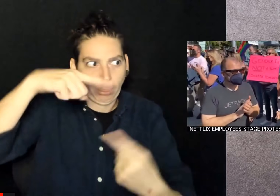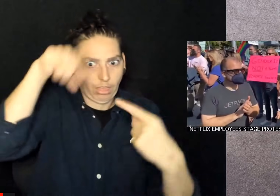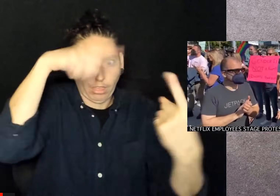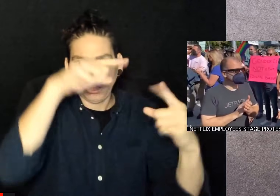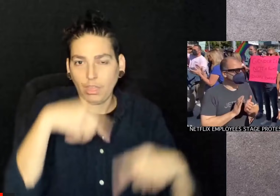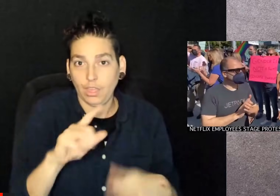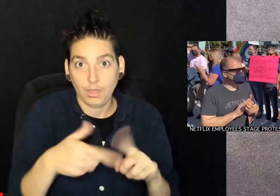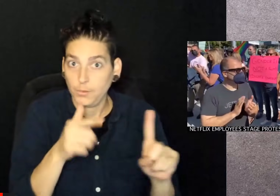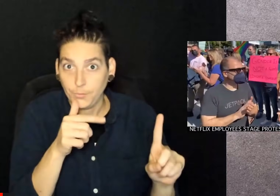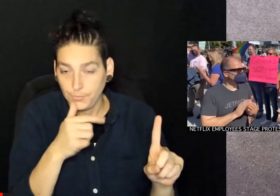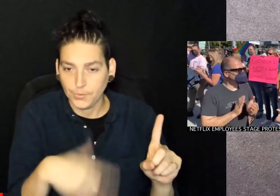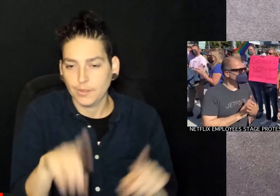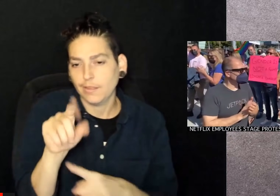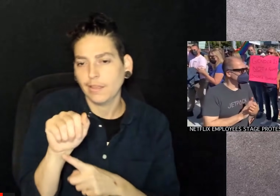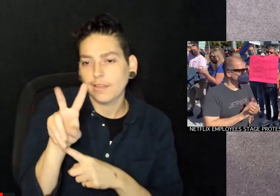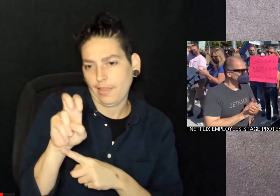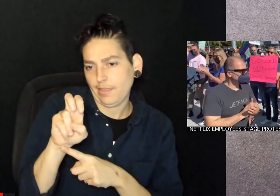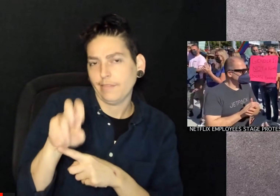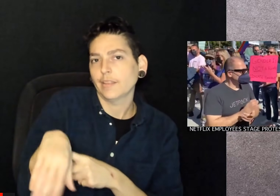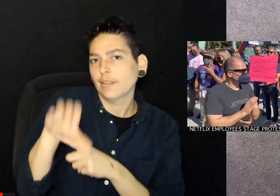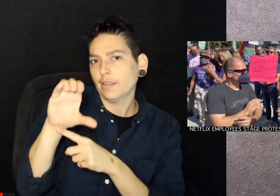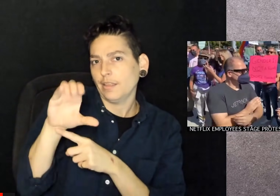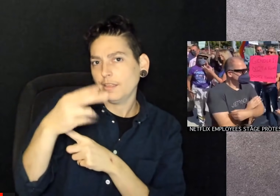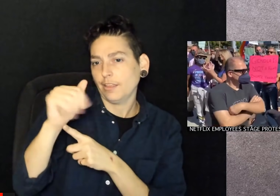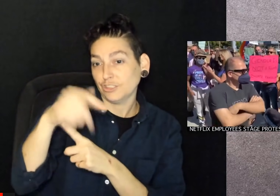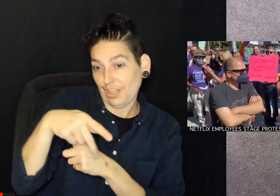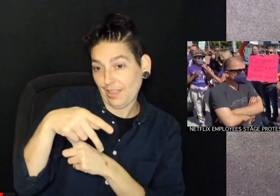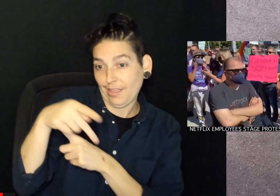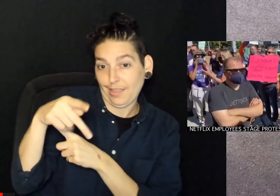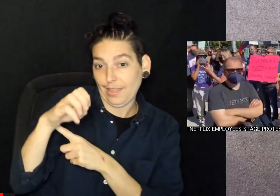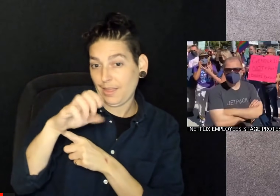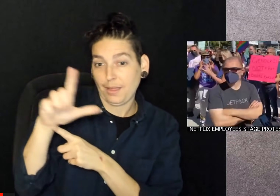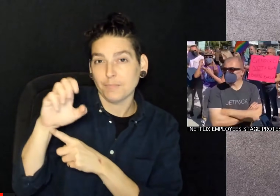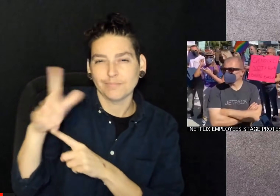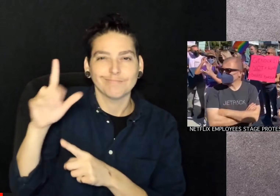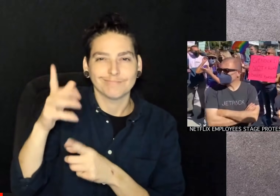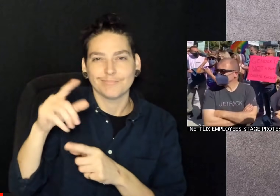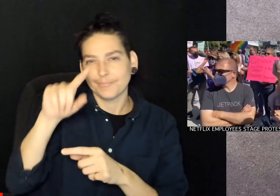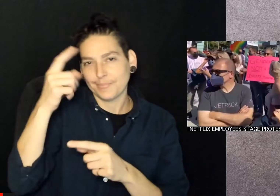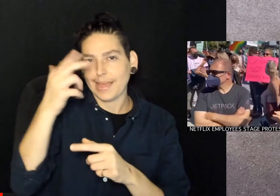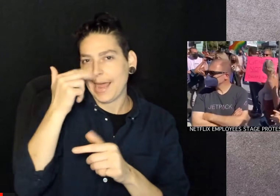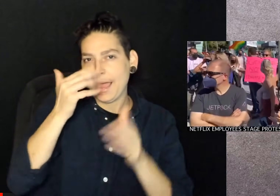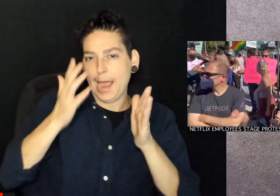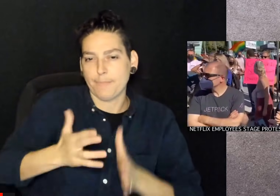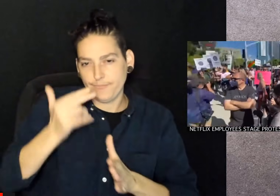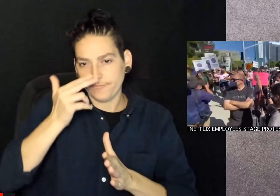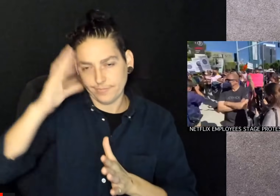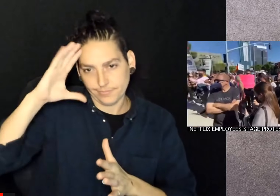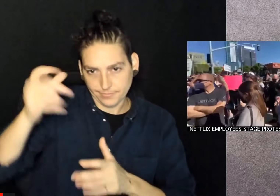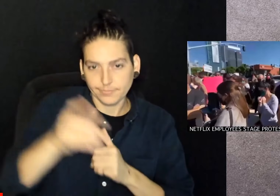how the streaming giant handled the controversy swirling around Dave Chappelle's latest comedy